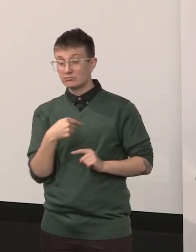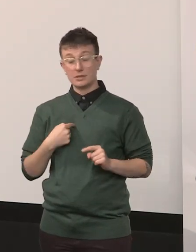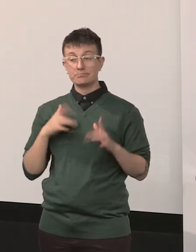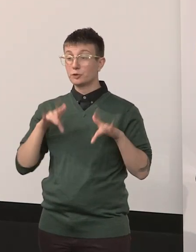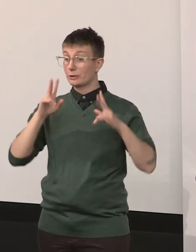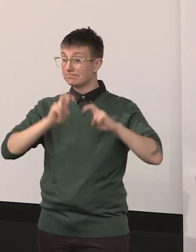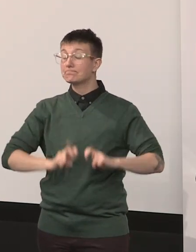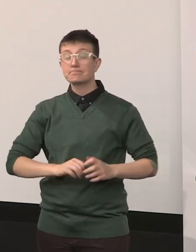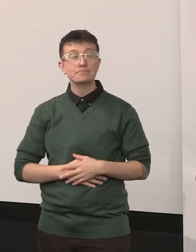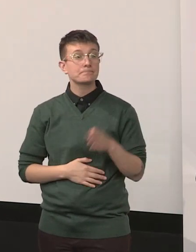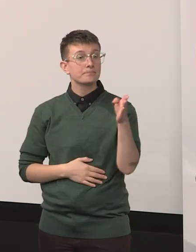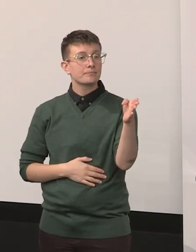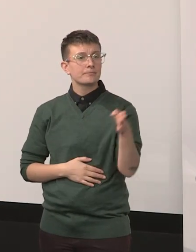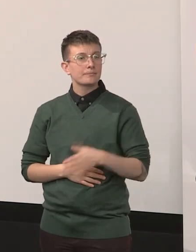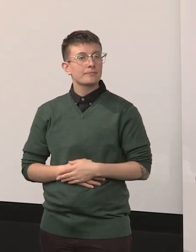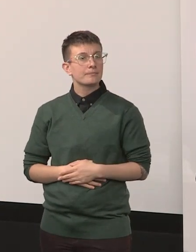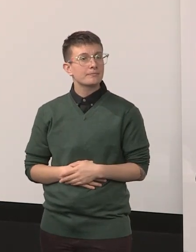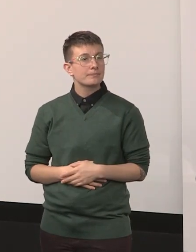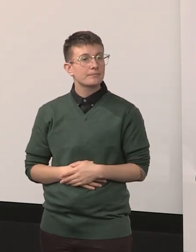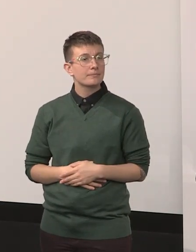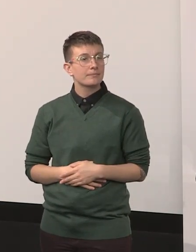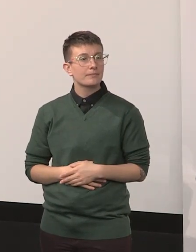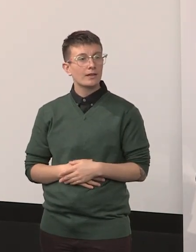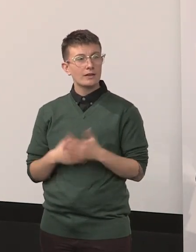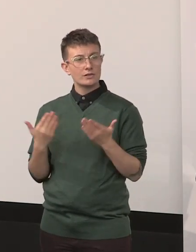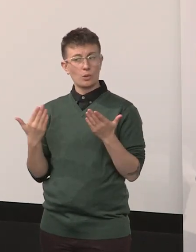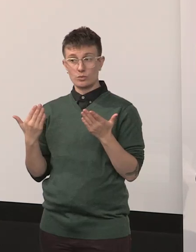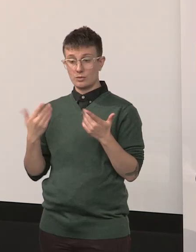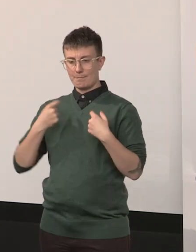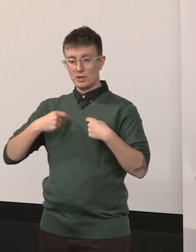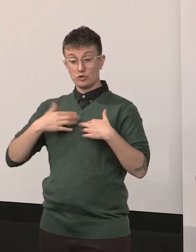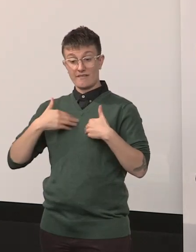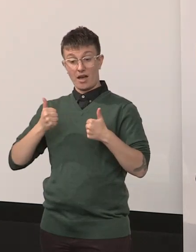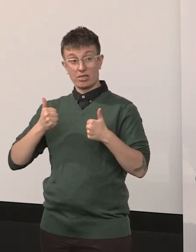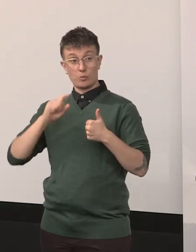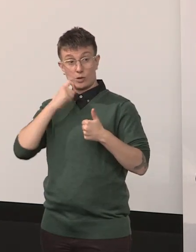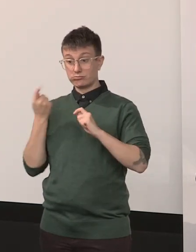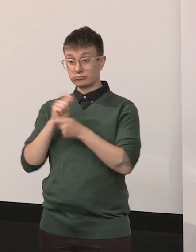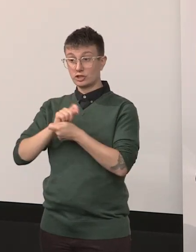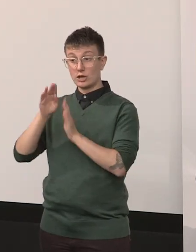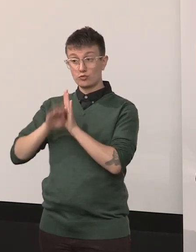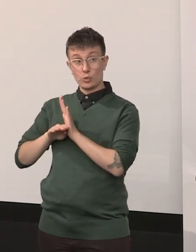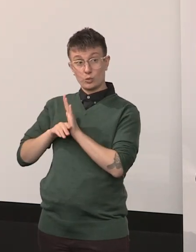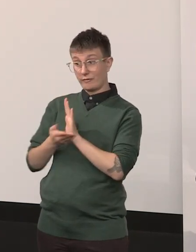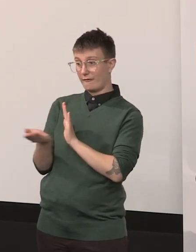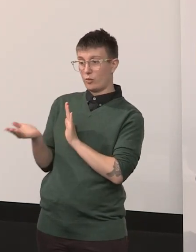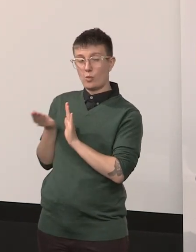I haven't had a look into that. But now that I know about it, of course, I will. Sorry, just